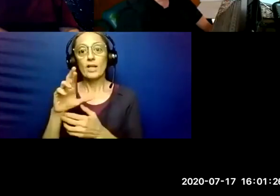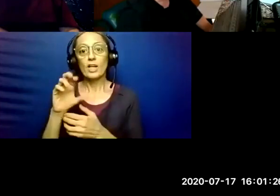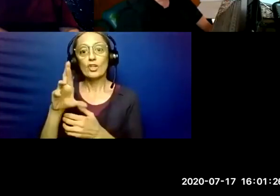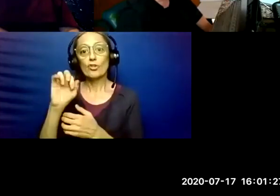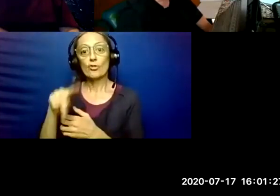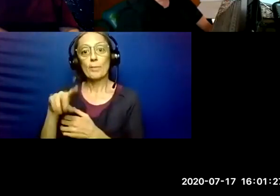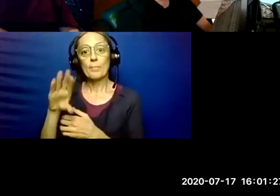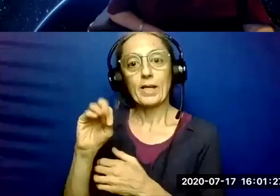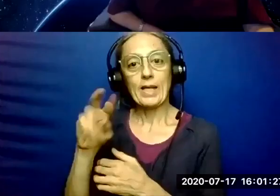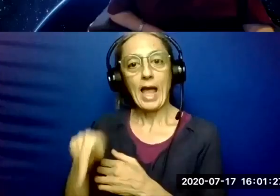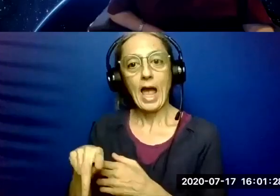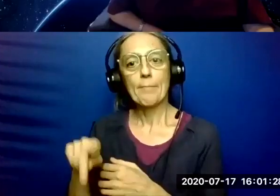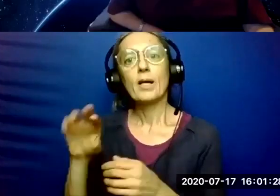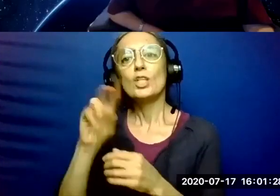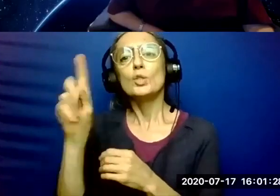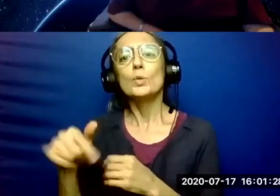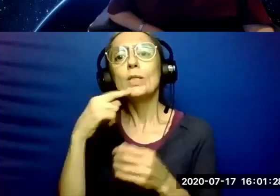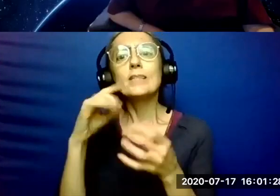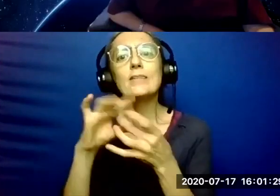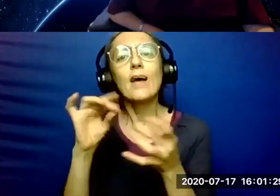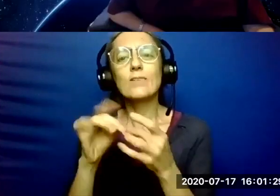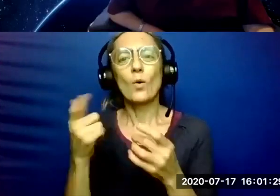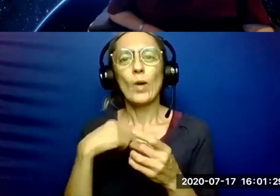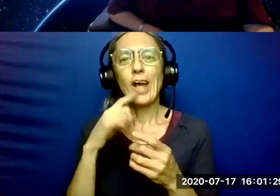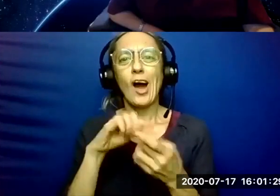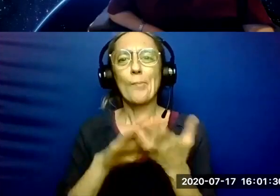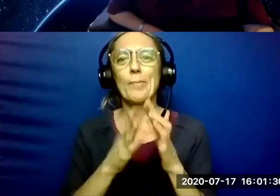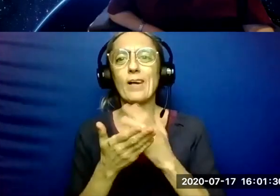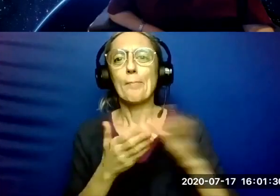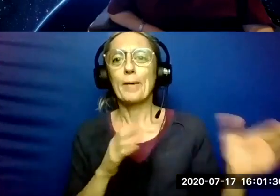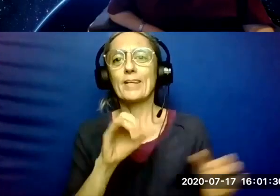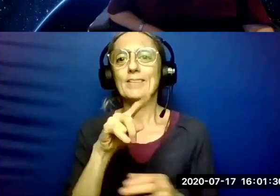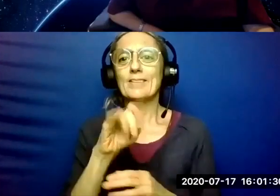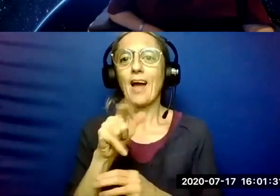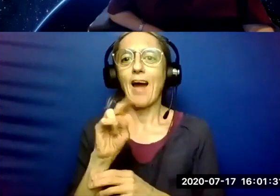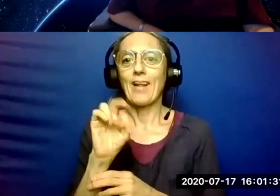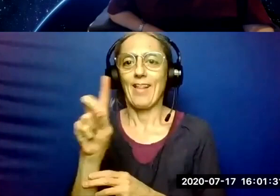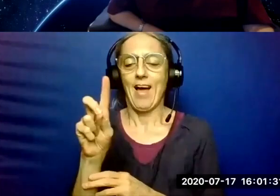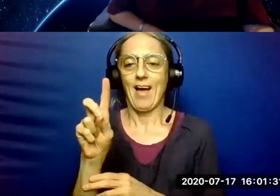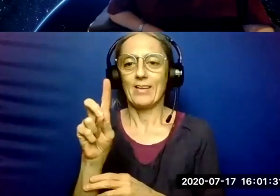And I remember thinking that's still so true. It's déjà vu.